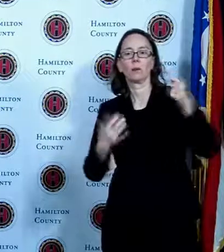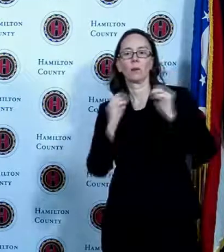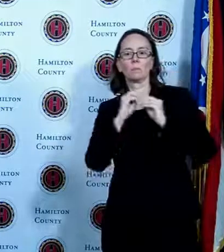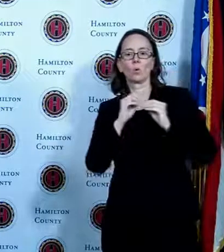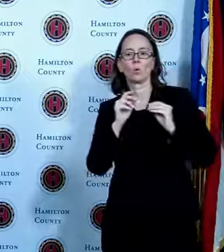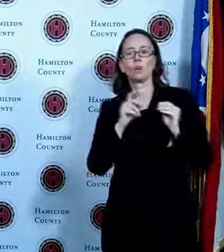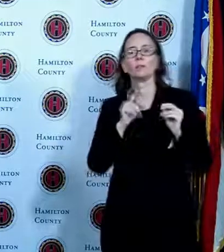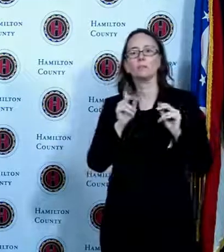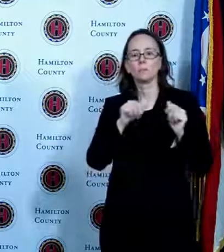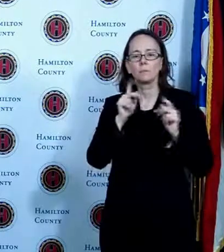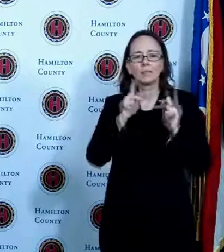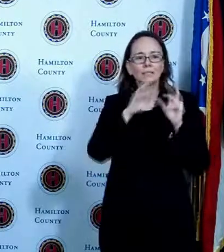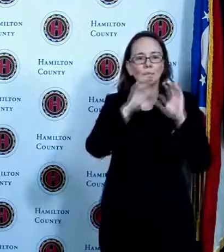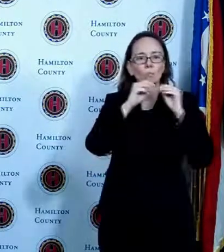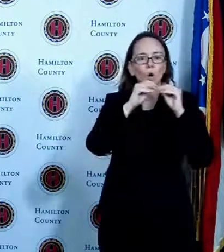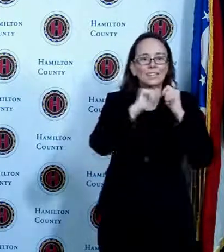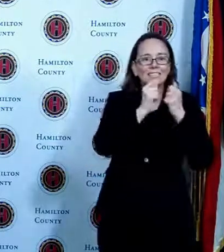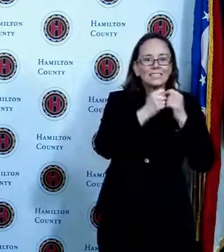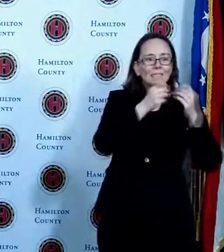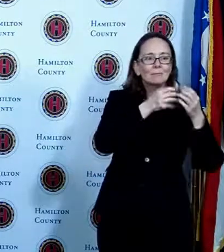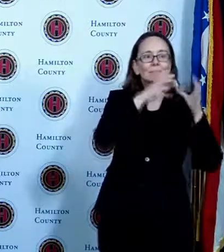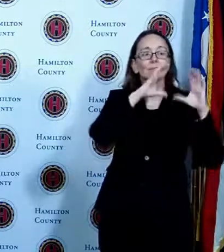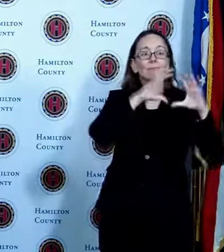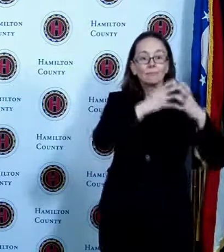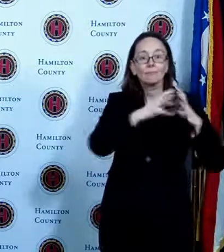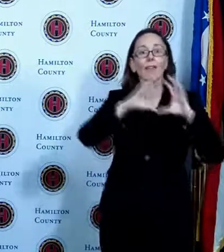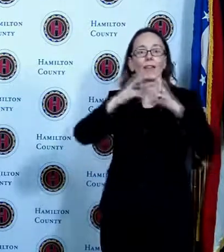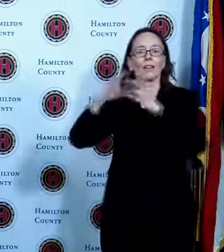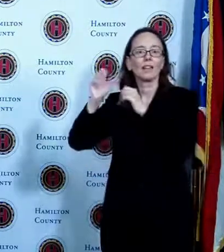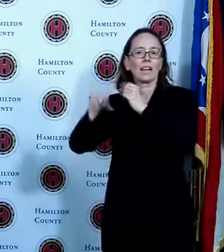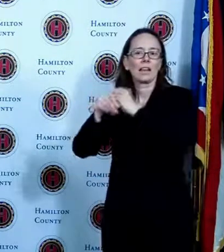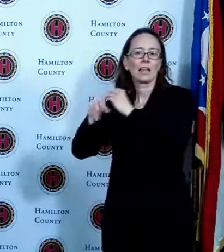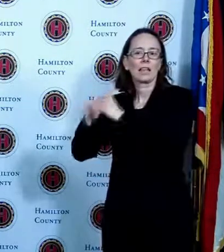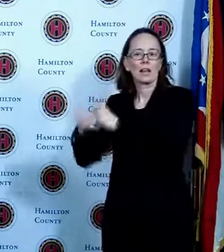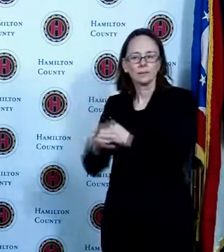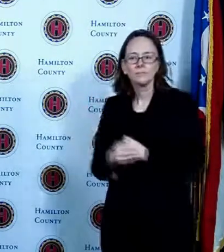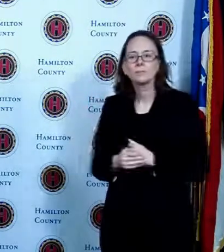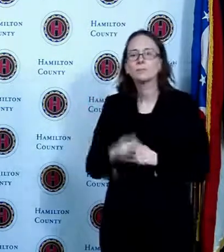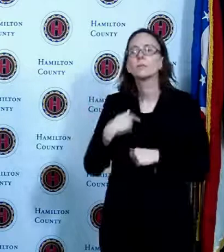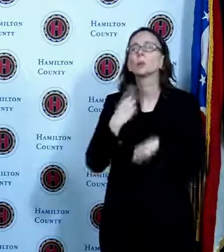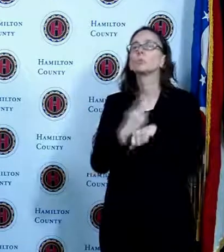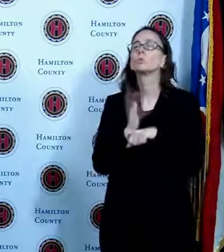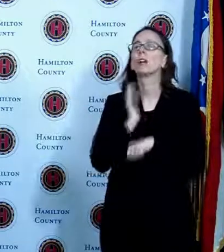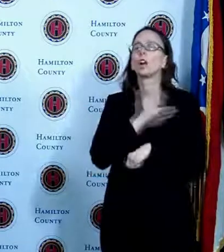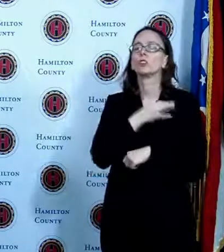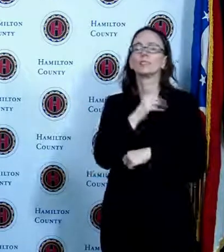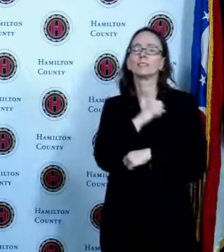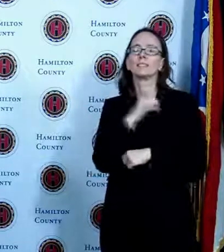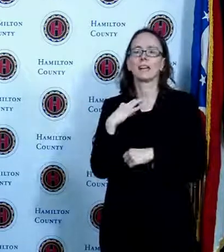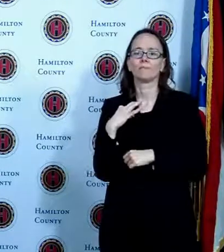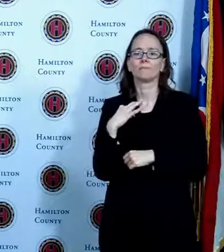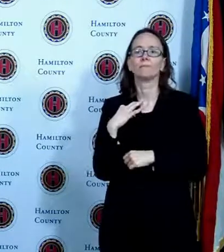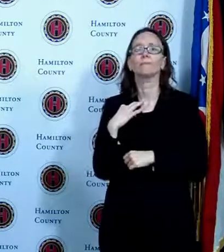utilized a bunch of our staff members to help do the contact tracing I have pulled them all off and they're back doing their jobs they're out doing